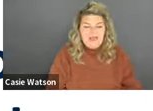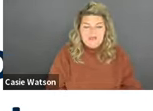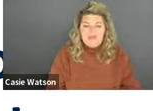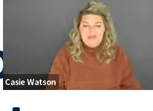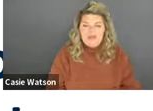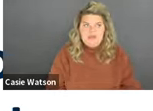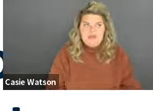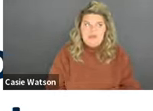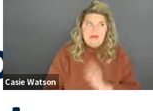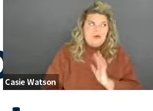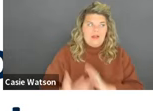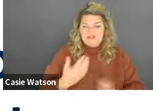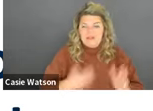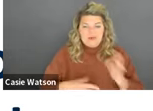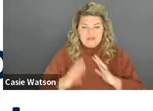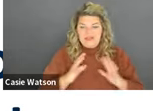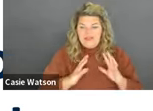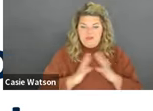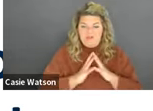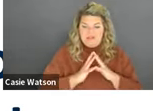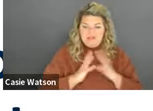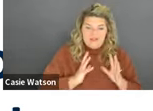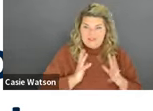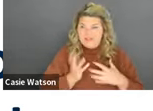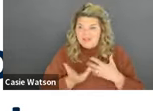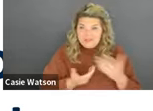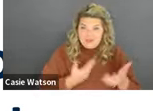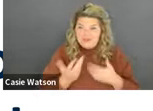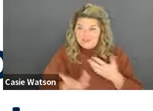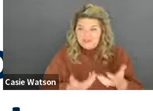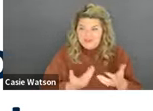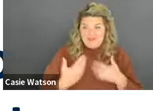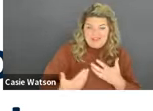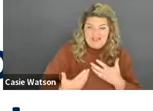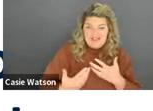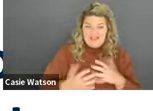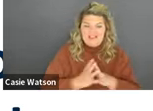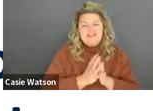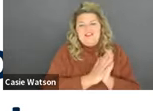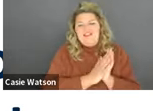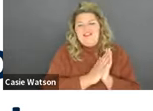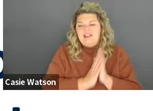And if you come across a Deaf person and you feel nervous, you're not sure what to do, you're excited,